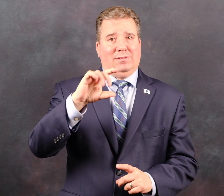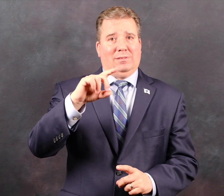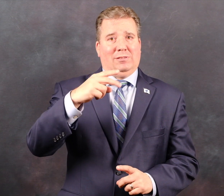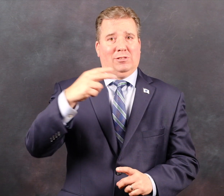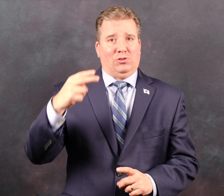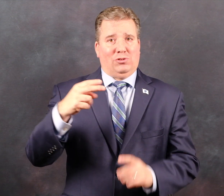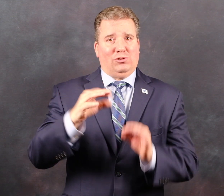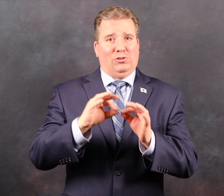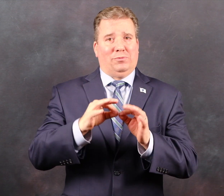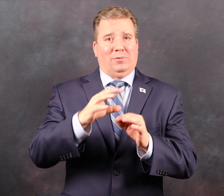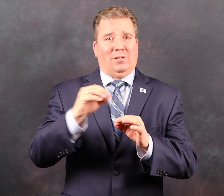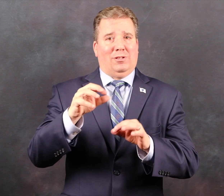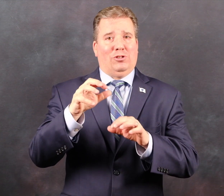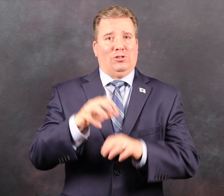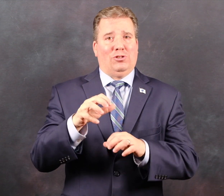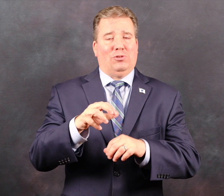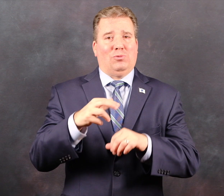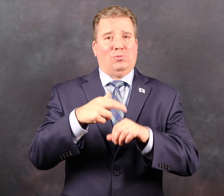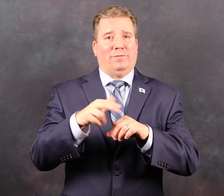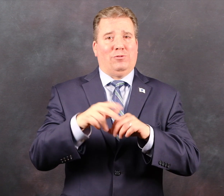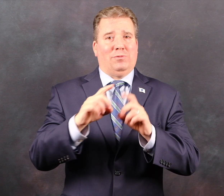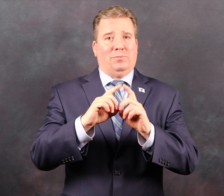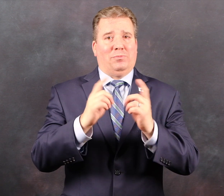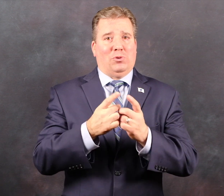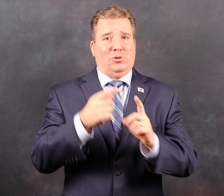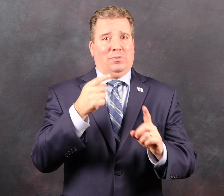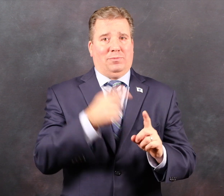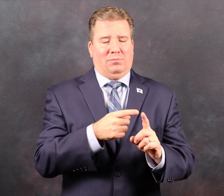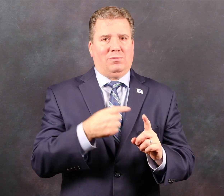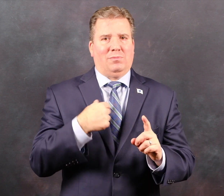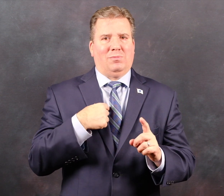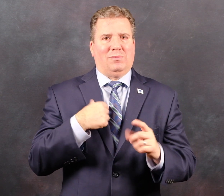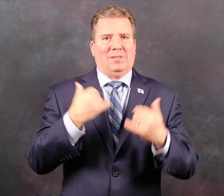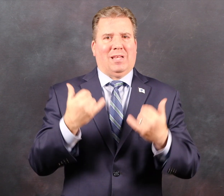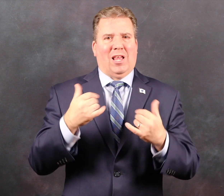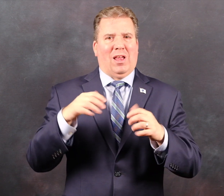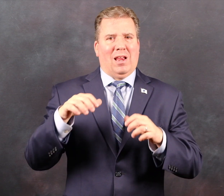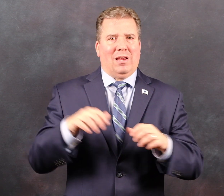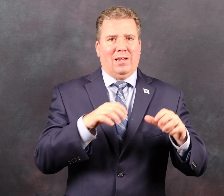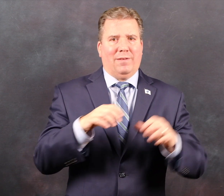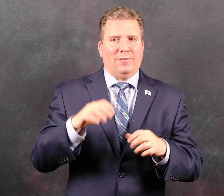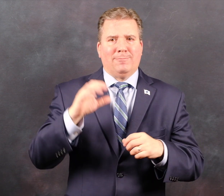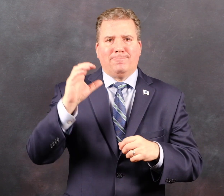Speaking of the MCDHH Interpreter and CART Referral Department, we are actively seeking